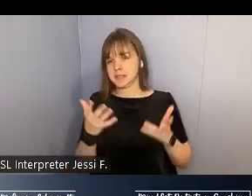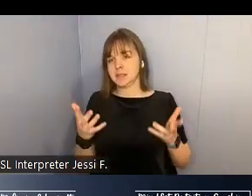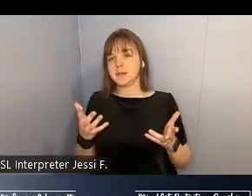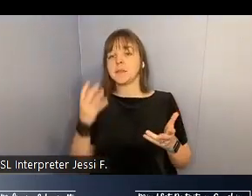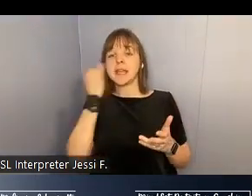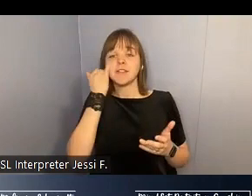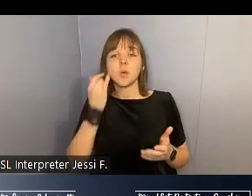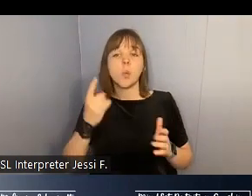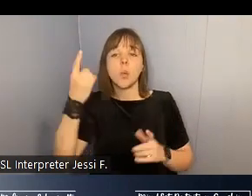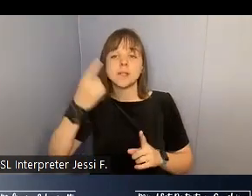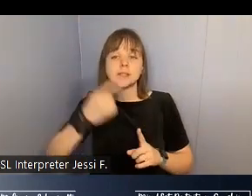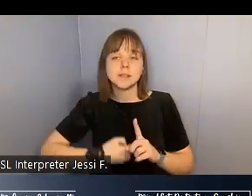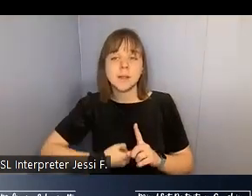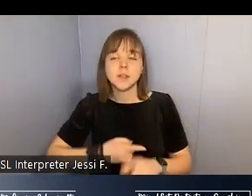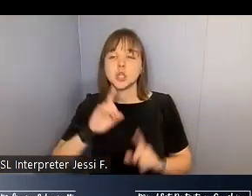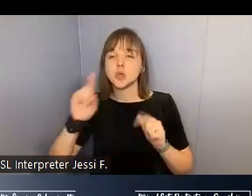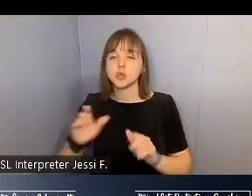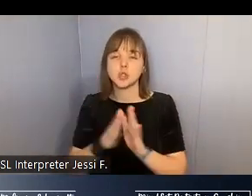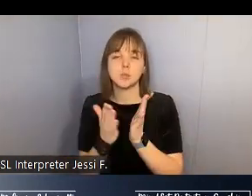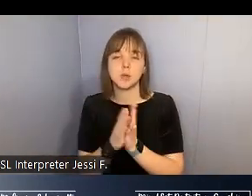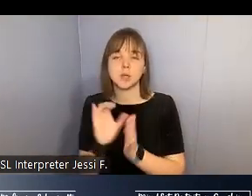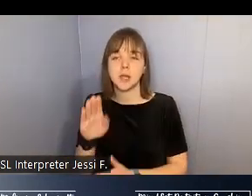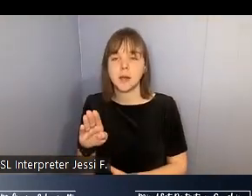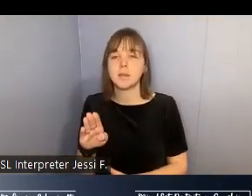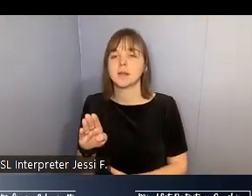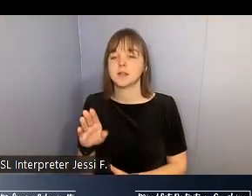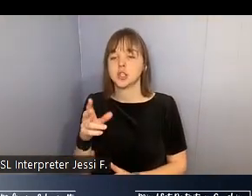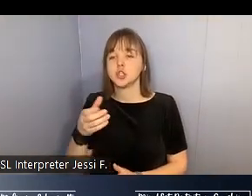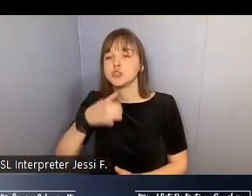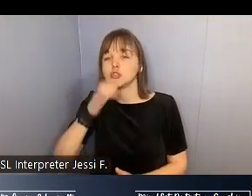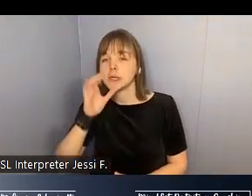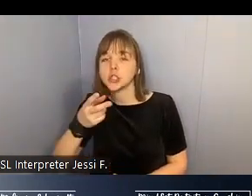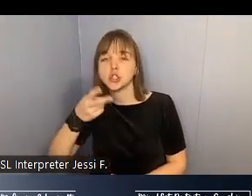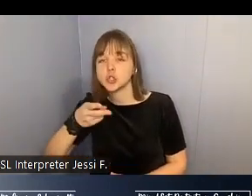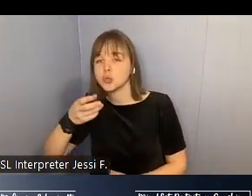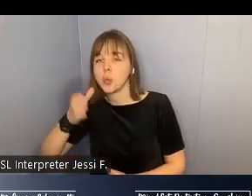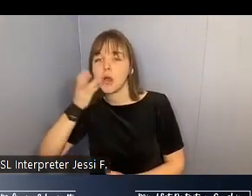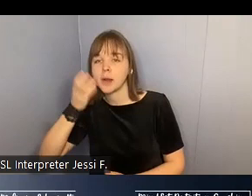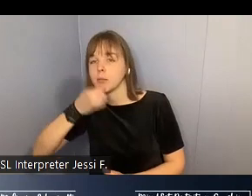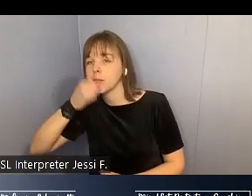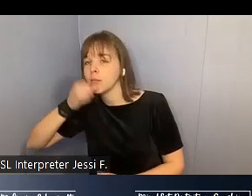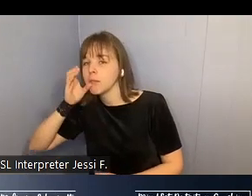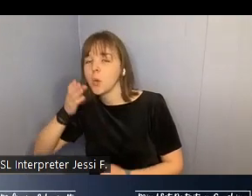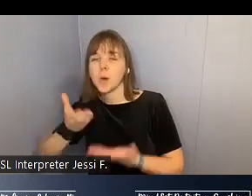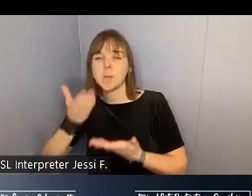once a month or one square of dark chocolate after dinner. Or every Friday with your, family it's pizza night,